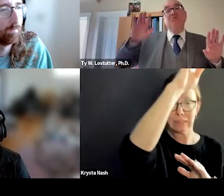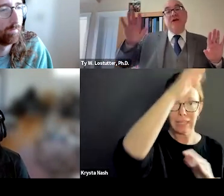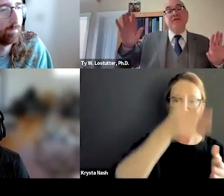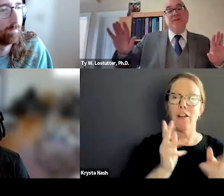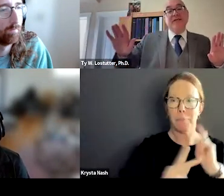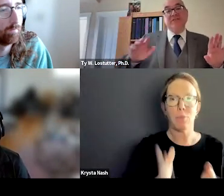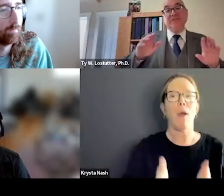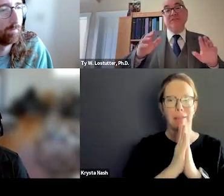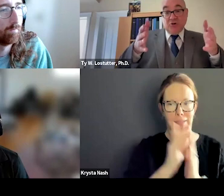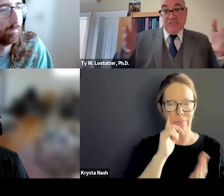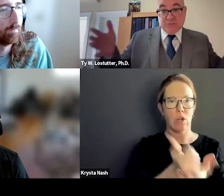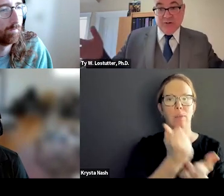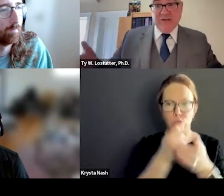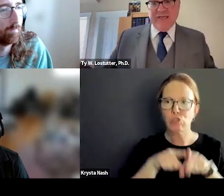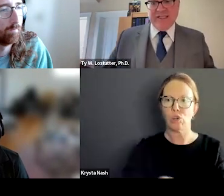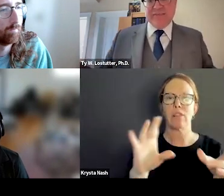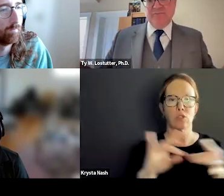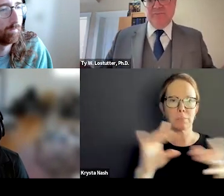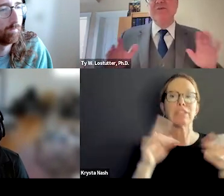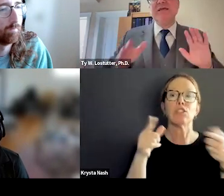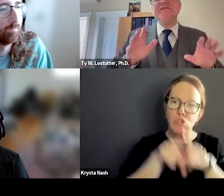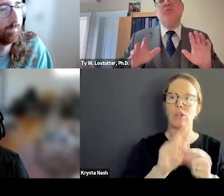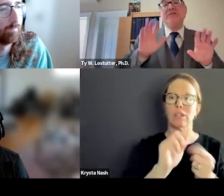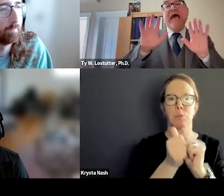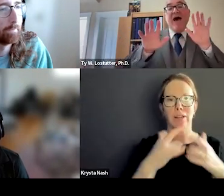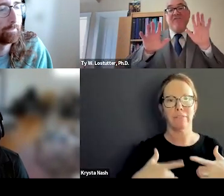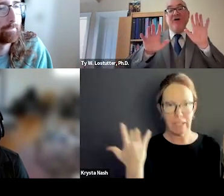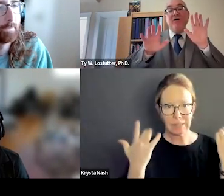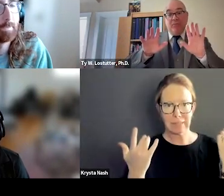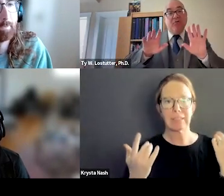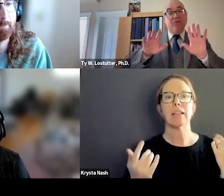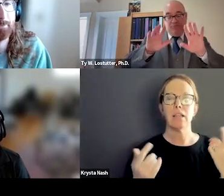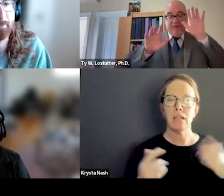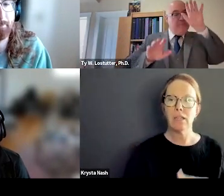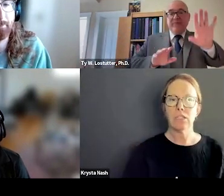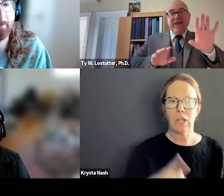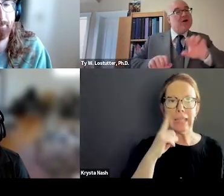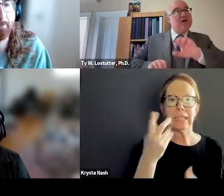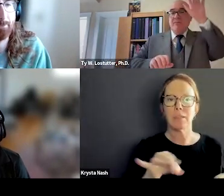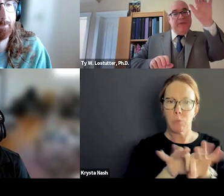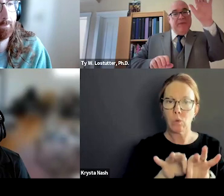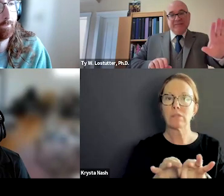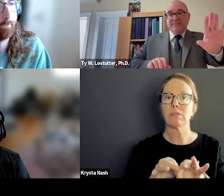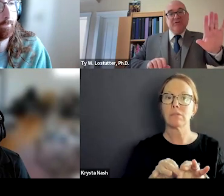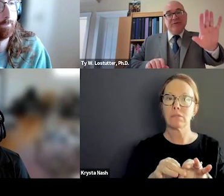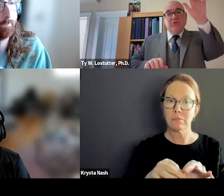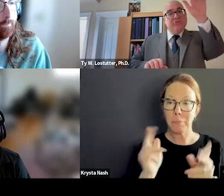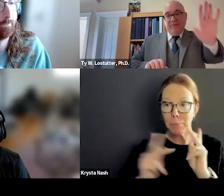during those messages during sporting events. So I think it's important to have both people are there people can still be told